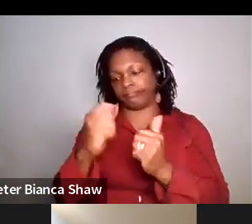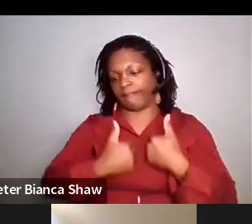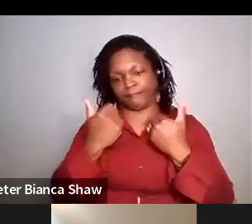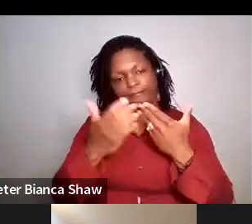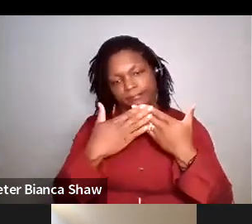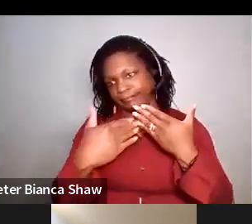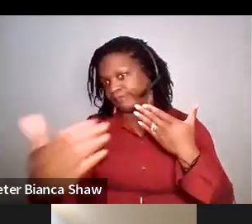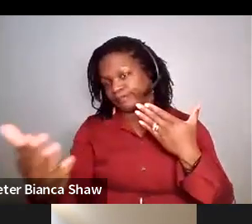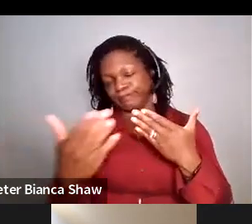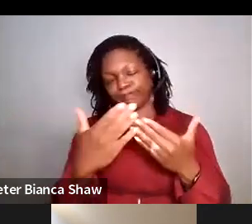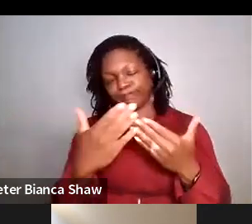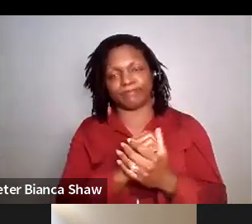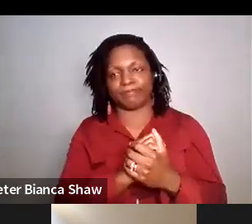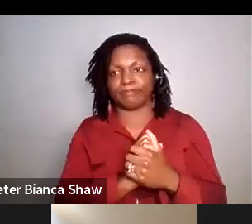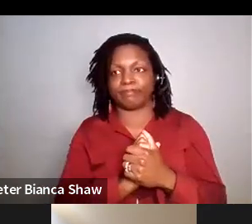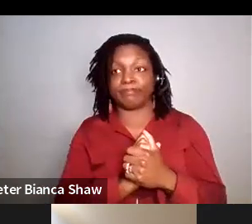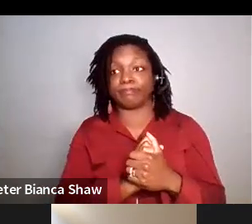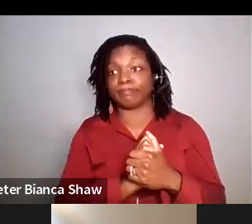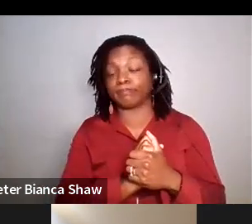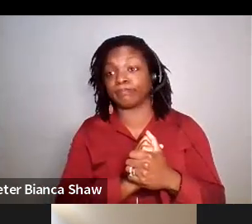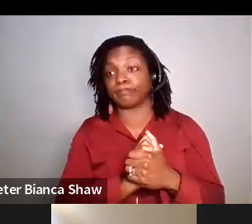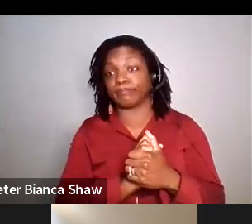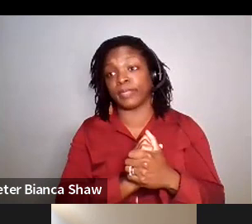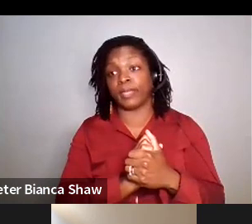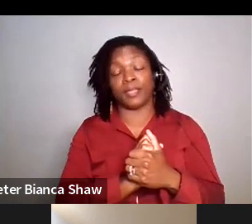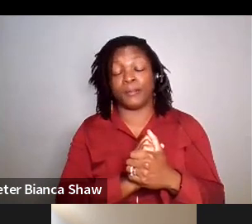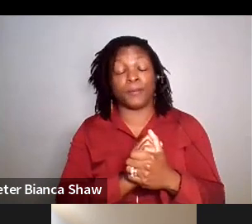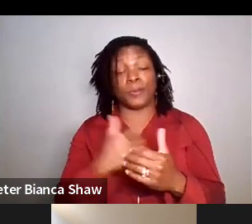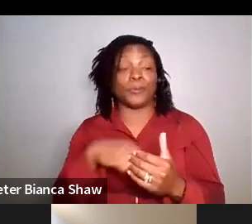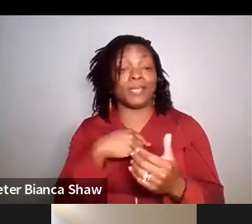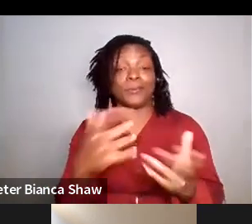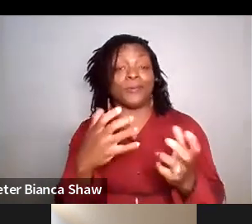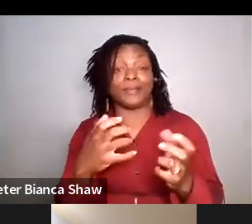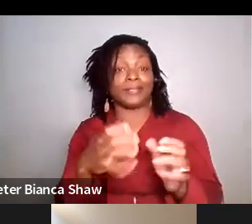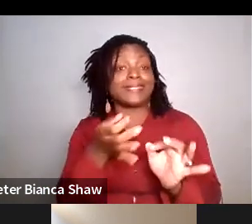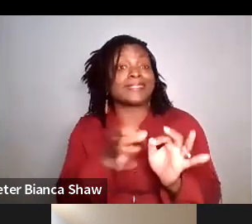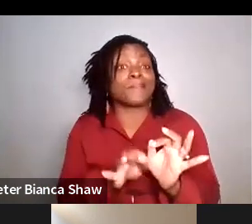Then, you know, we look for the simple Thanks. you know.